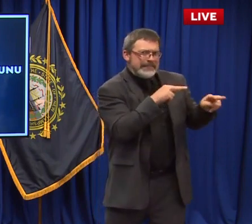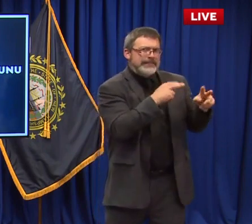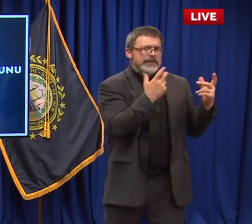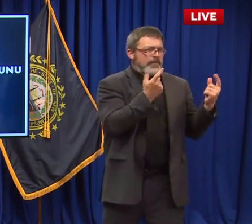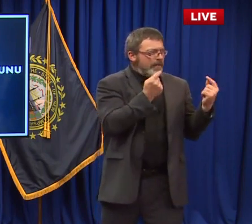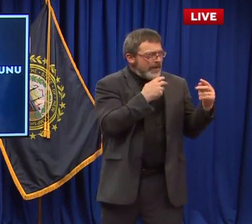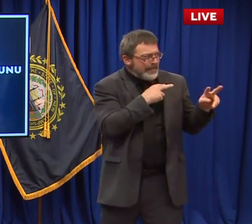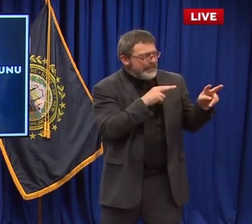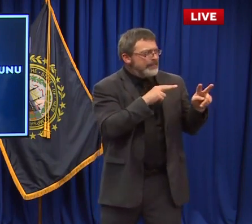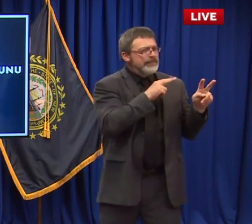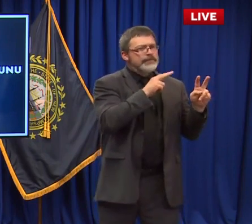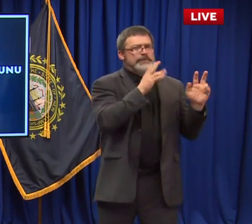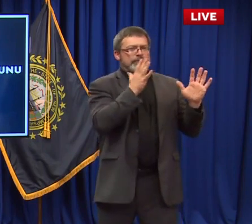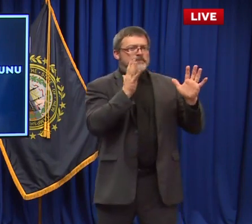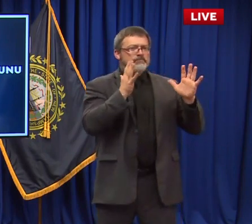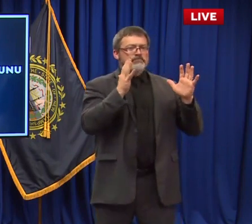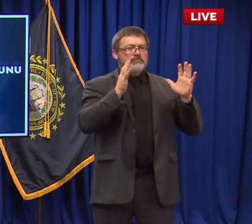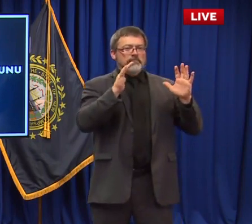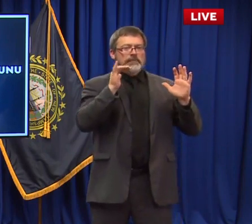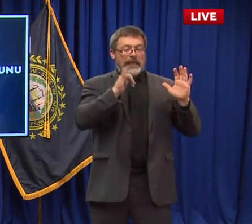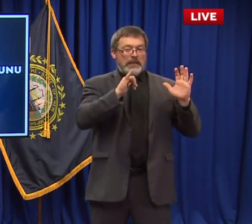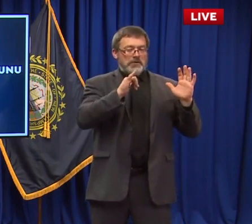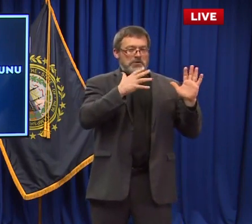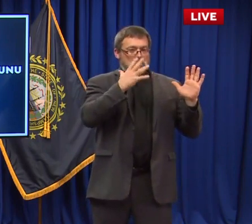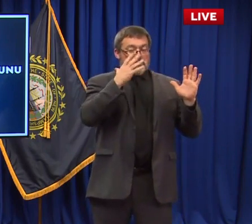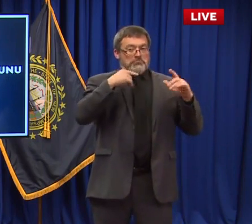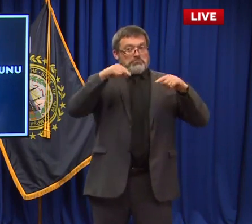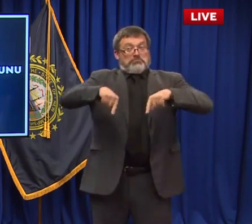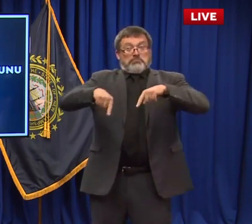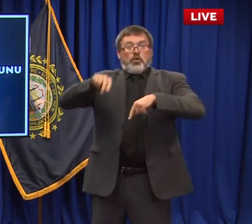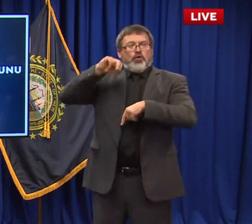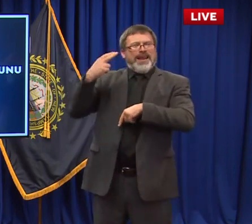WE MAY HAVE TO. I DON’T WANT TO, BUT WE MAY HAVE TO.